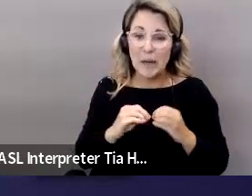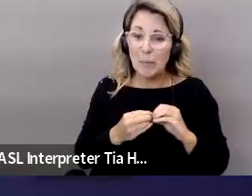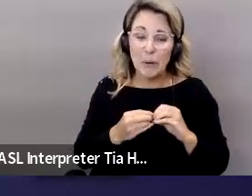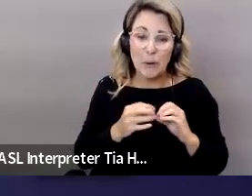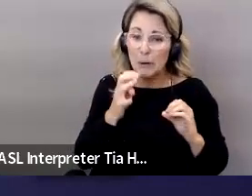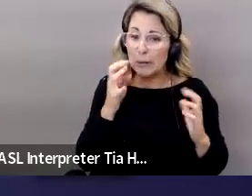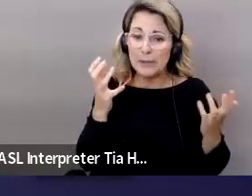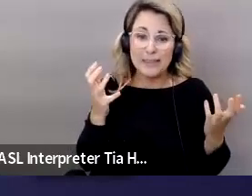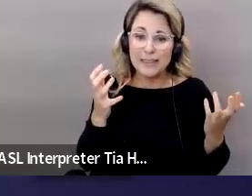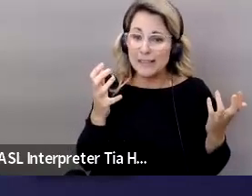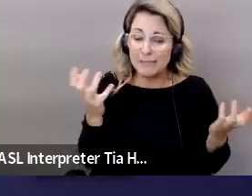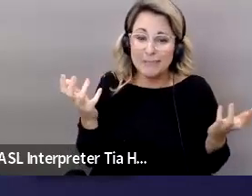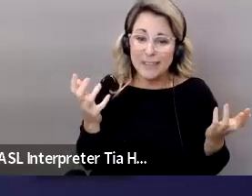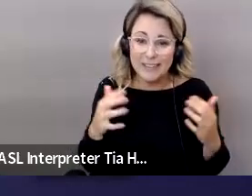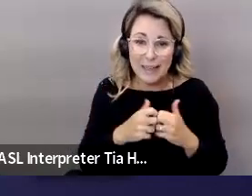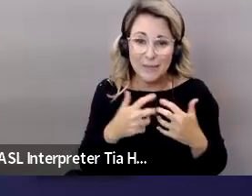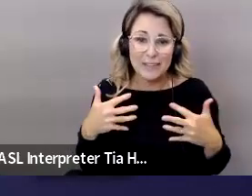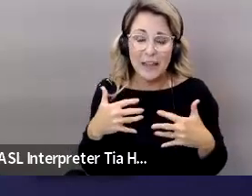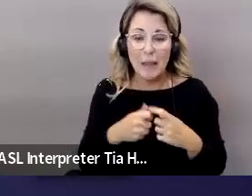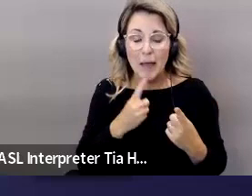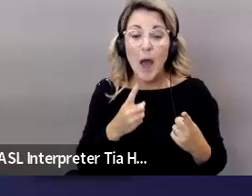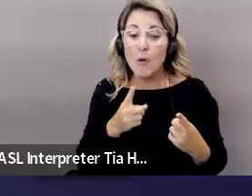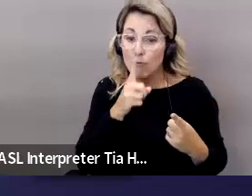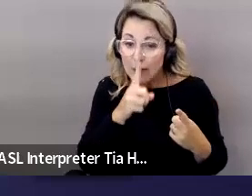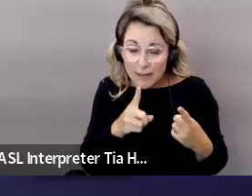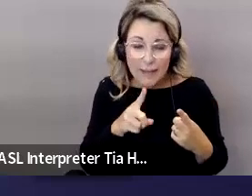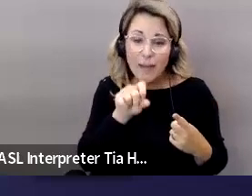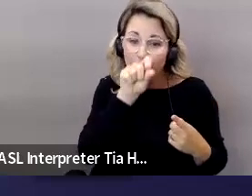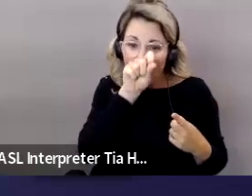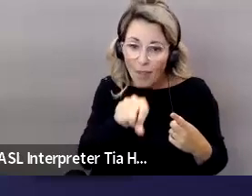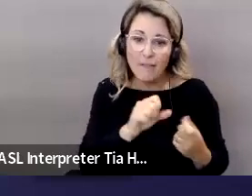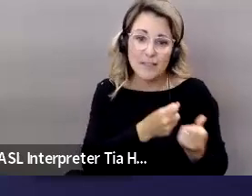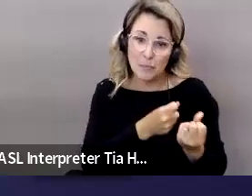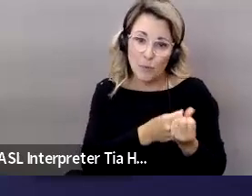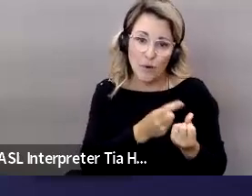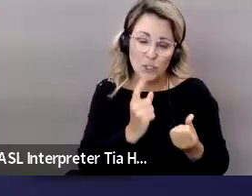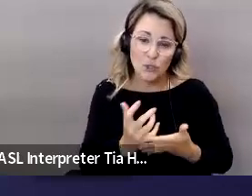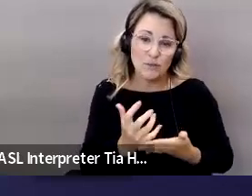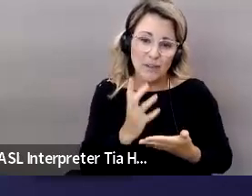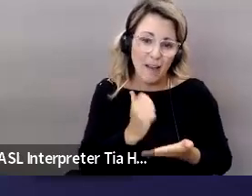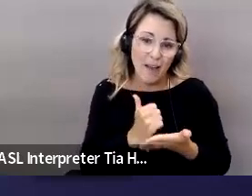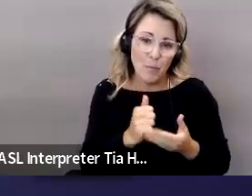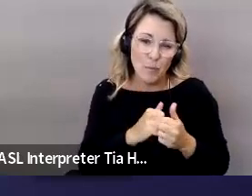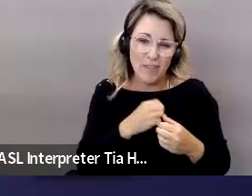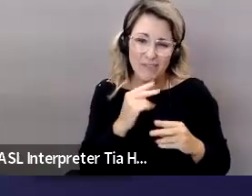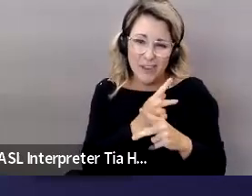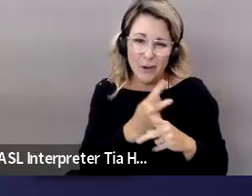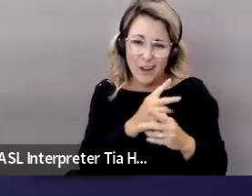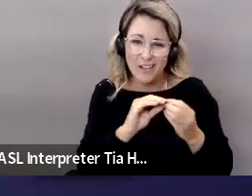be very scary sometimes and I'm very appreciative of the support that we continually have in kind of